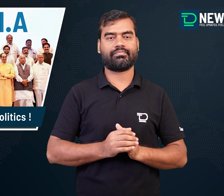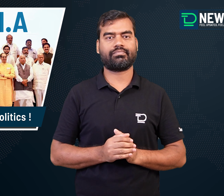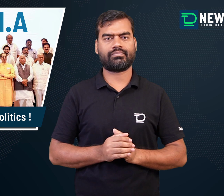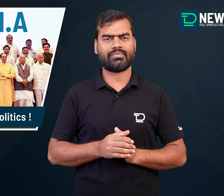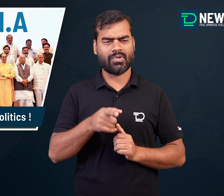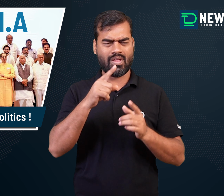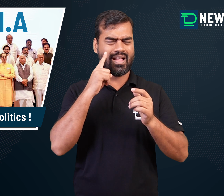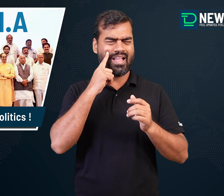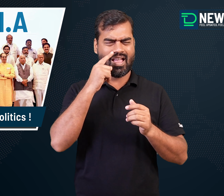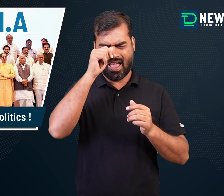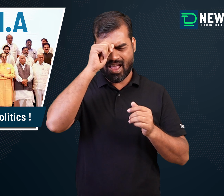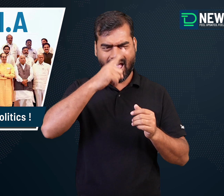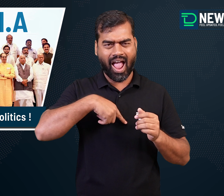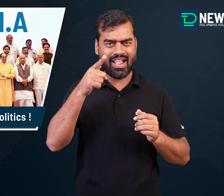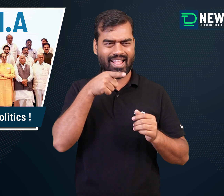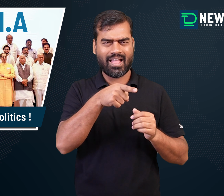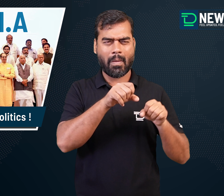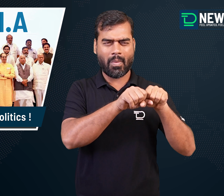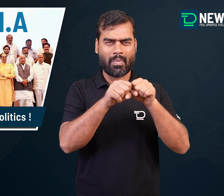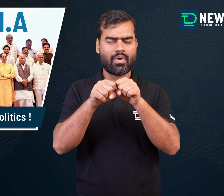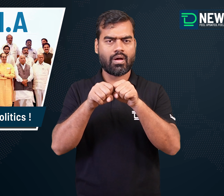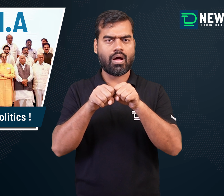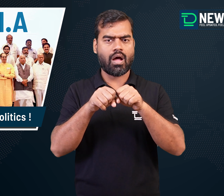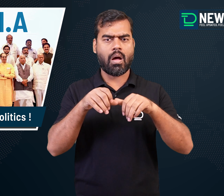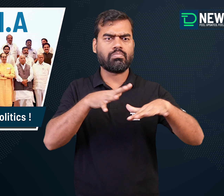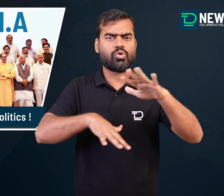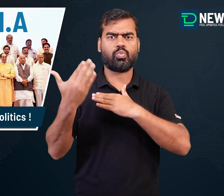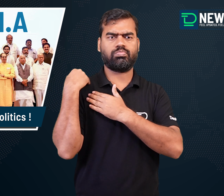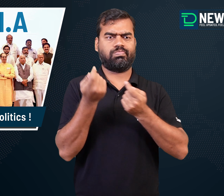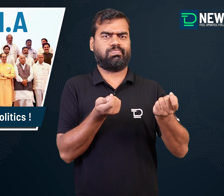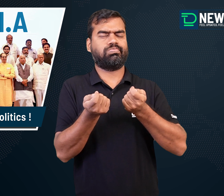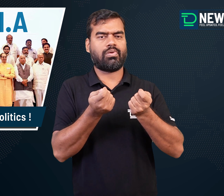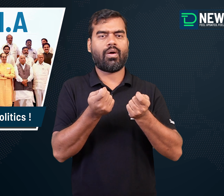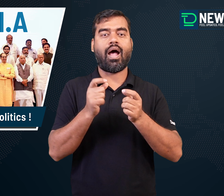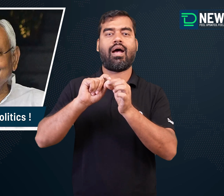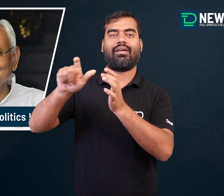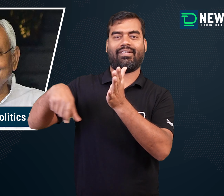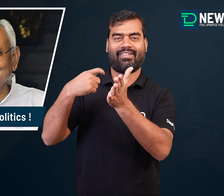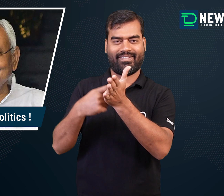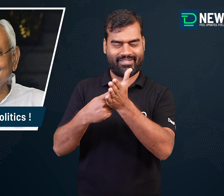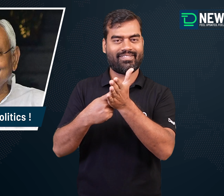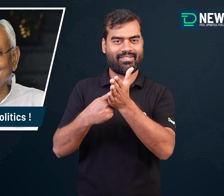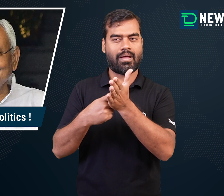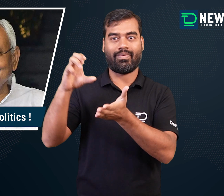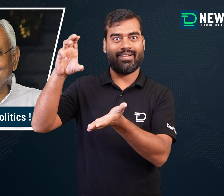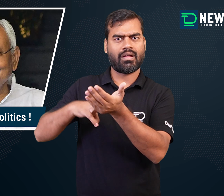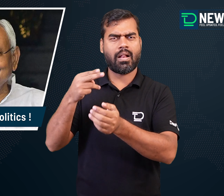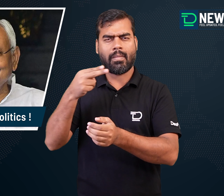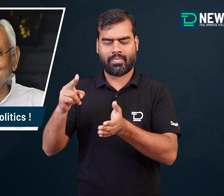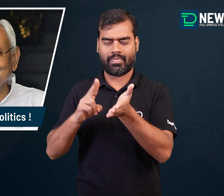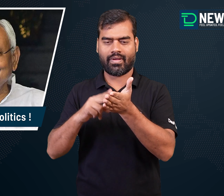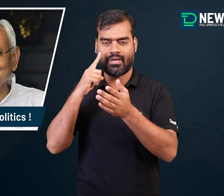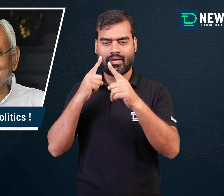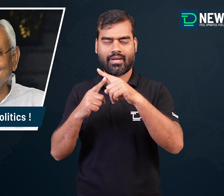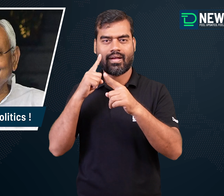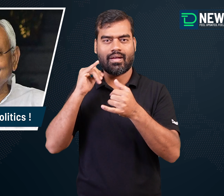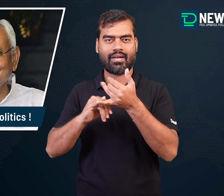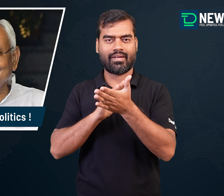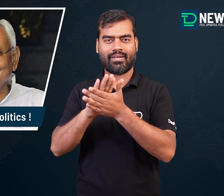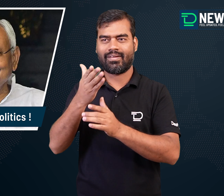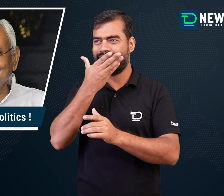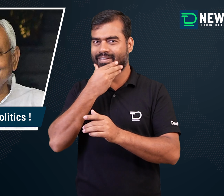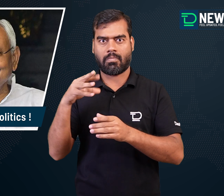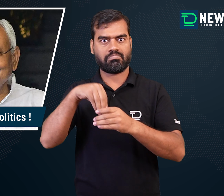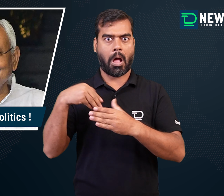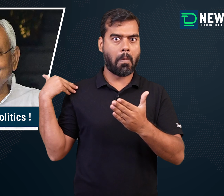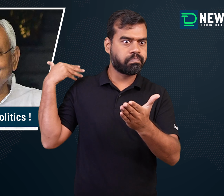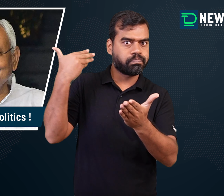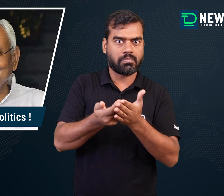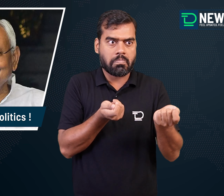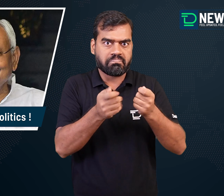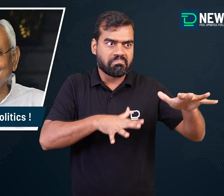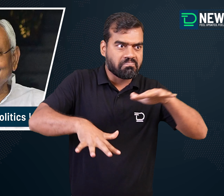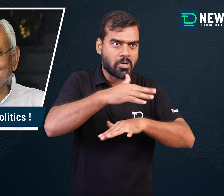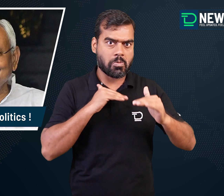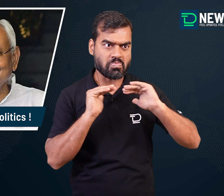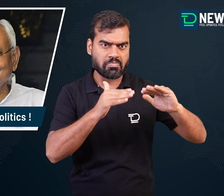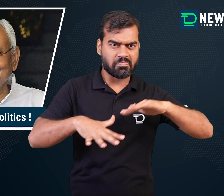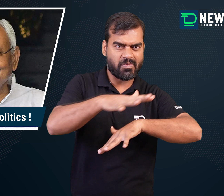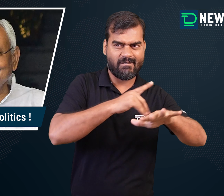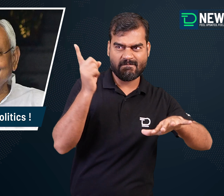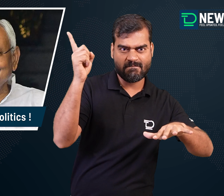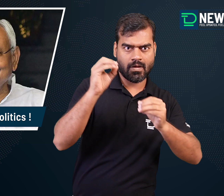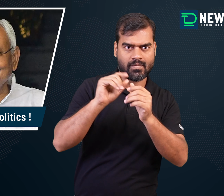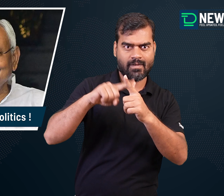Even Bihar CM Nitish was the mastermind for this team.